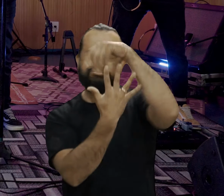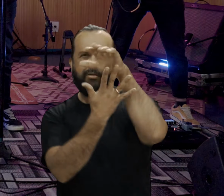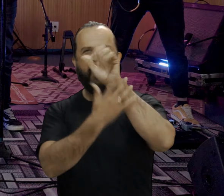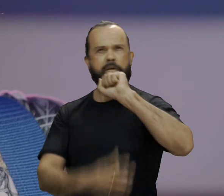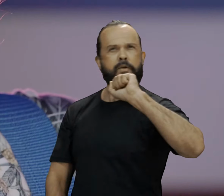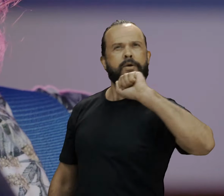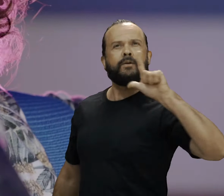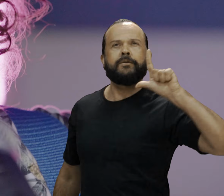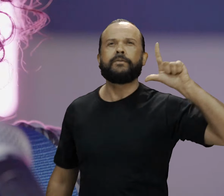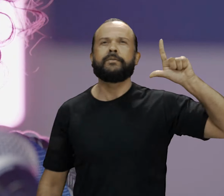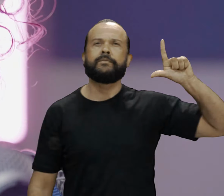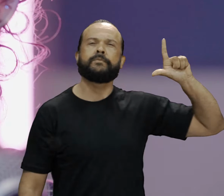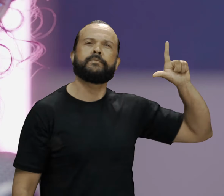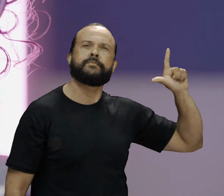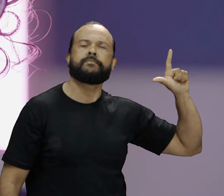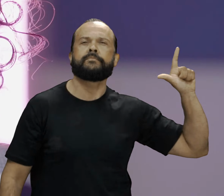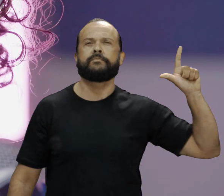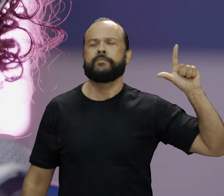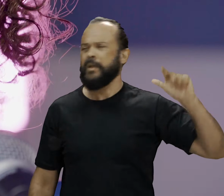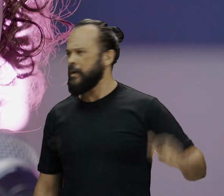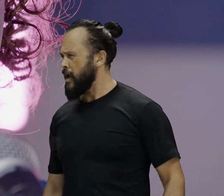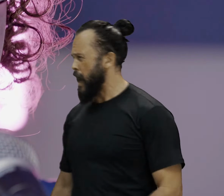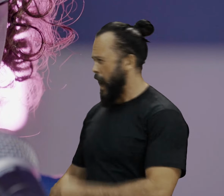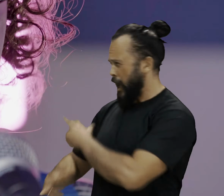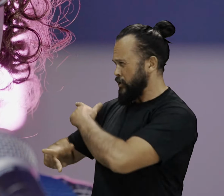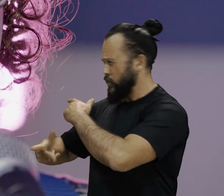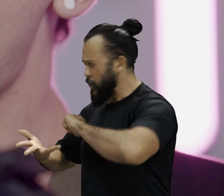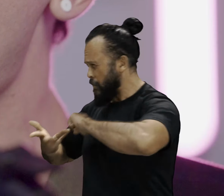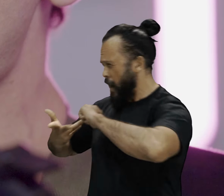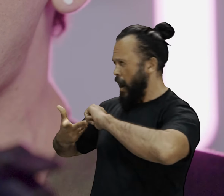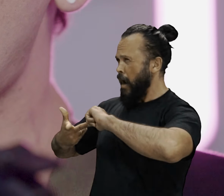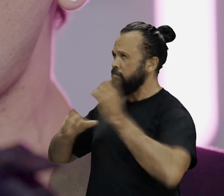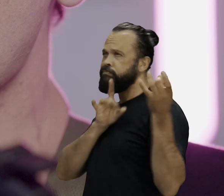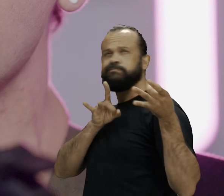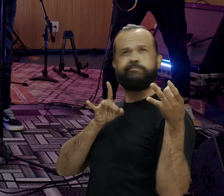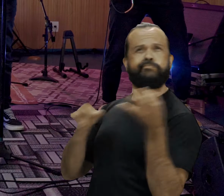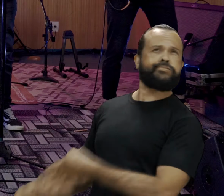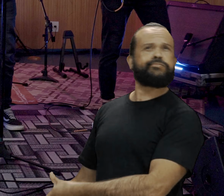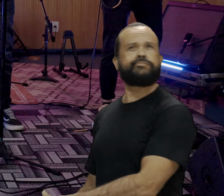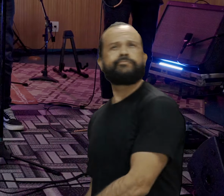I'm tired of looking back